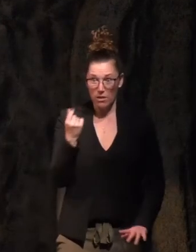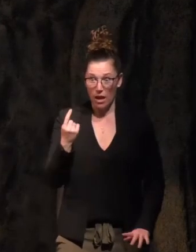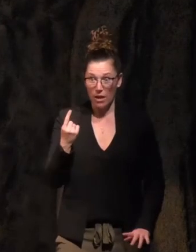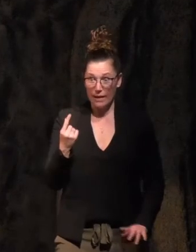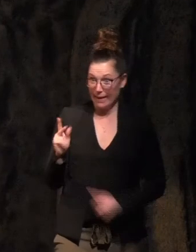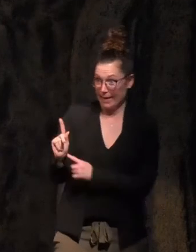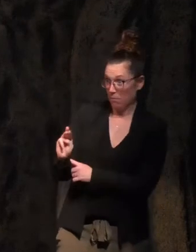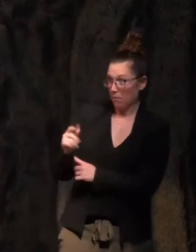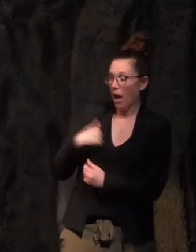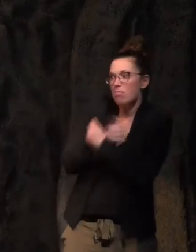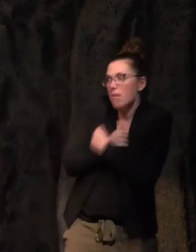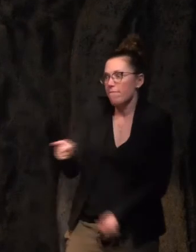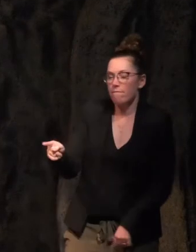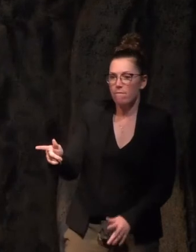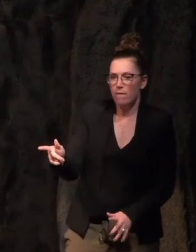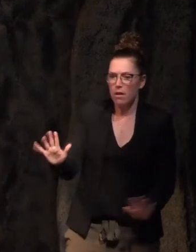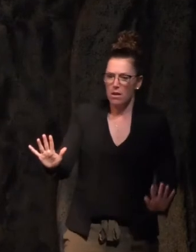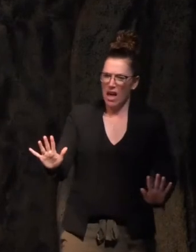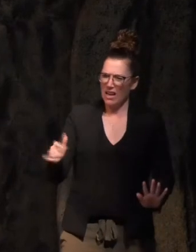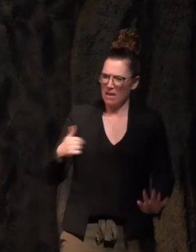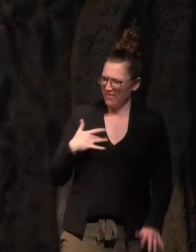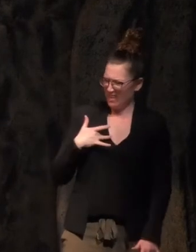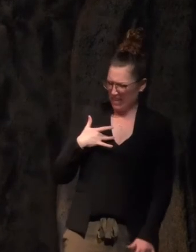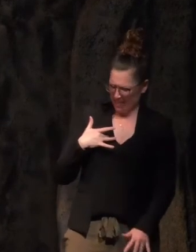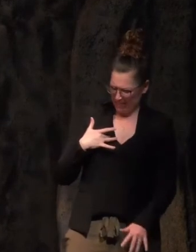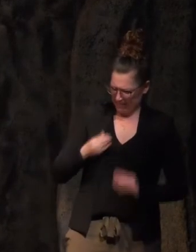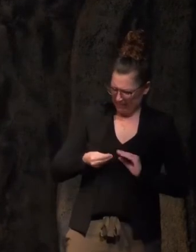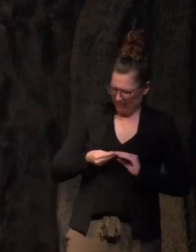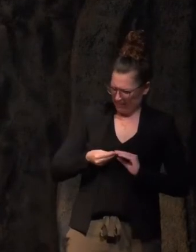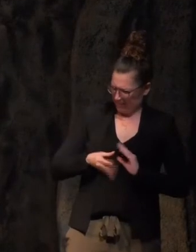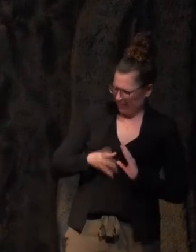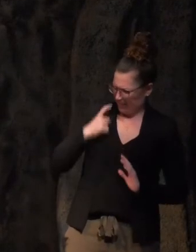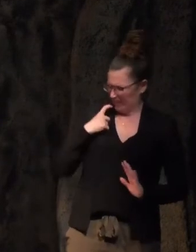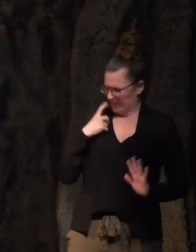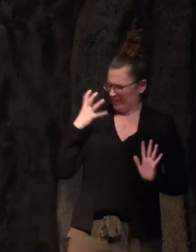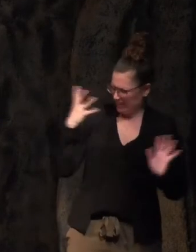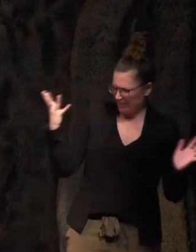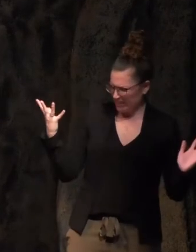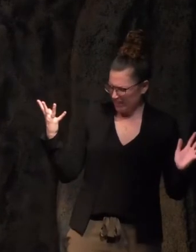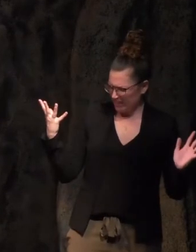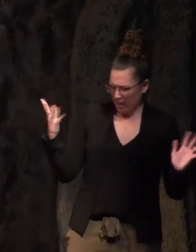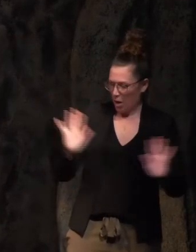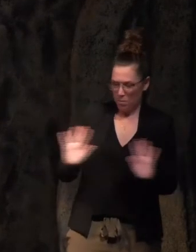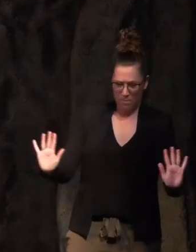So I took a breath, and told myself what's good for one of us is going to be good for all of us.